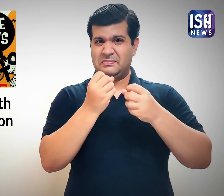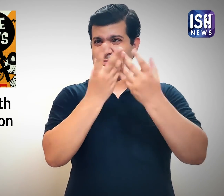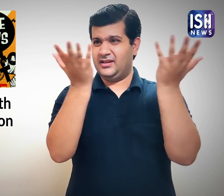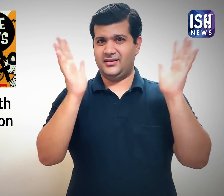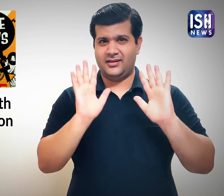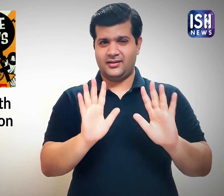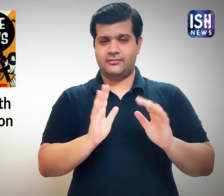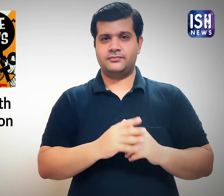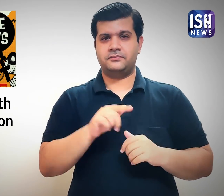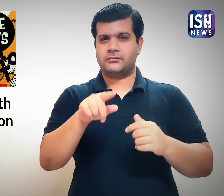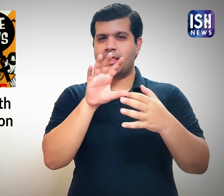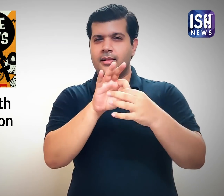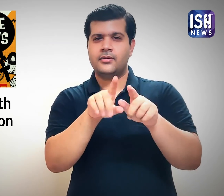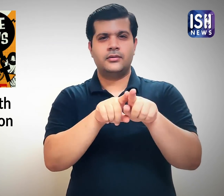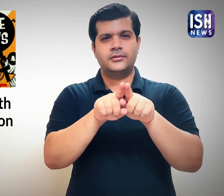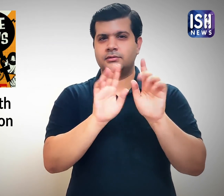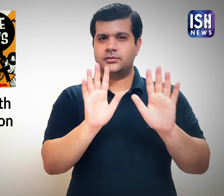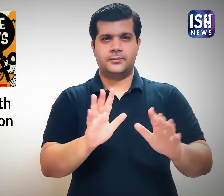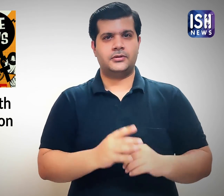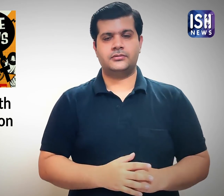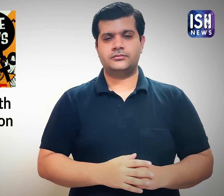There have been many cases. For example,